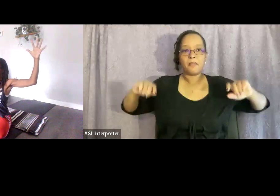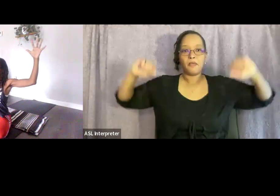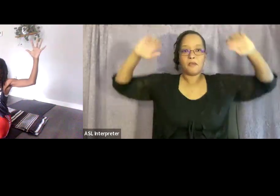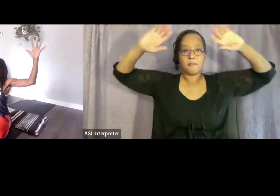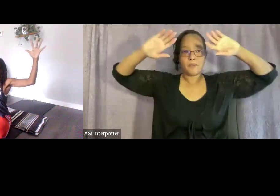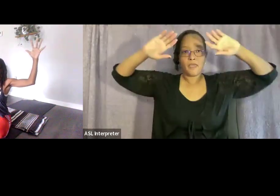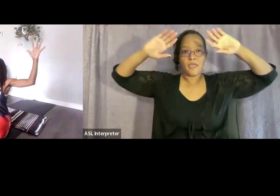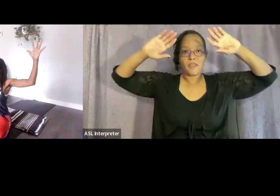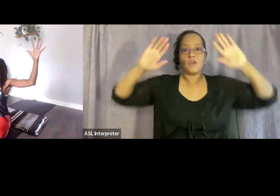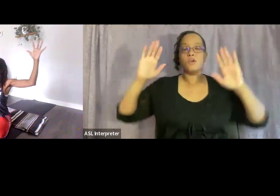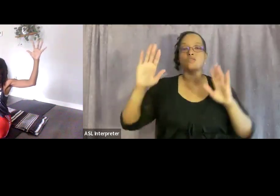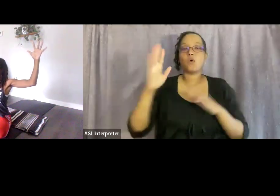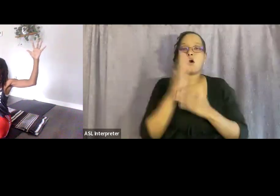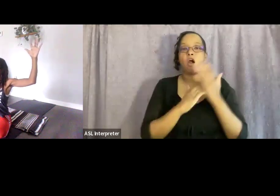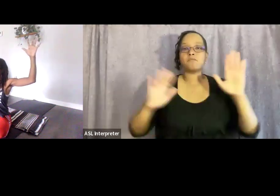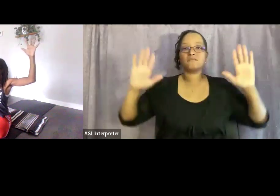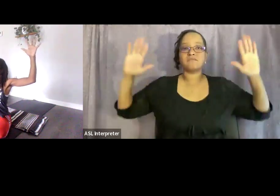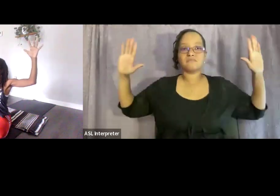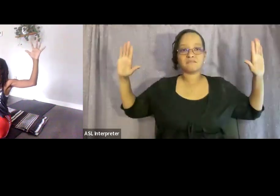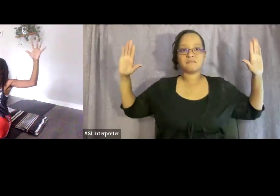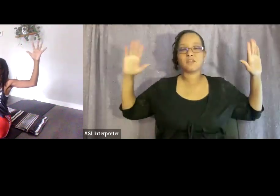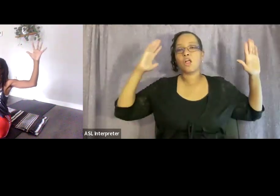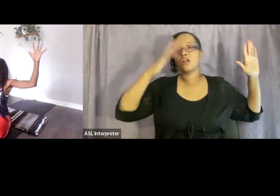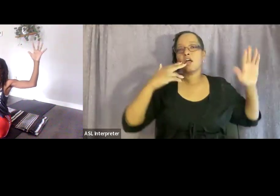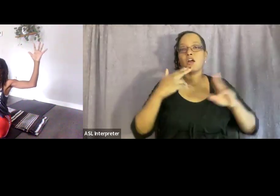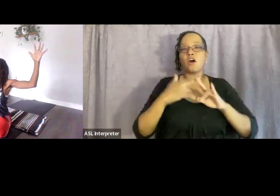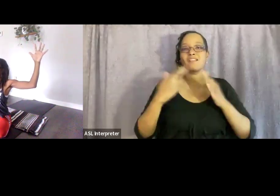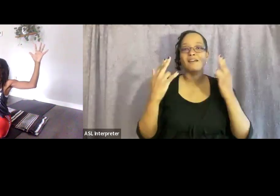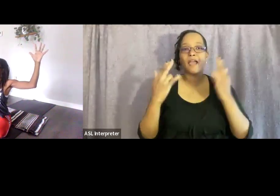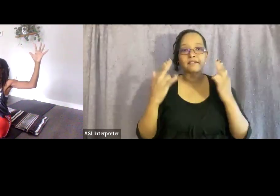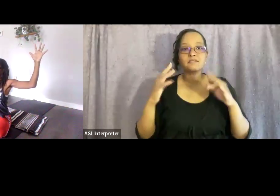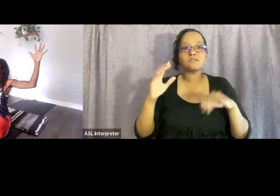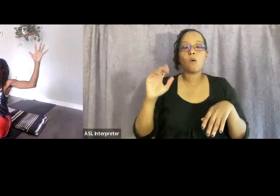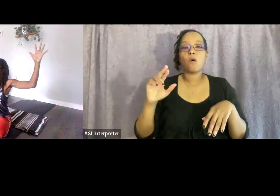or goal posts, right, and keep drawing your elbows back and breathing across the chest.